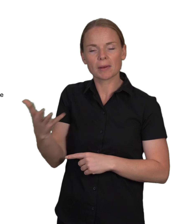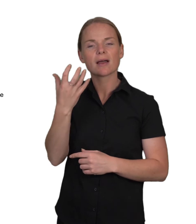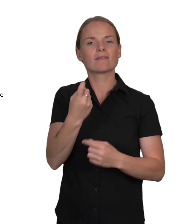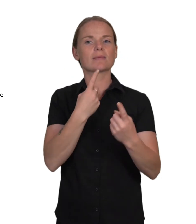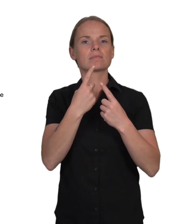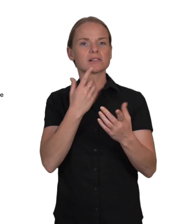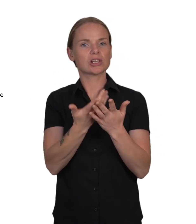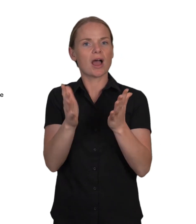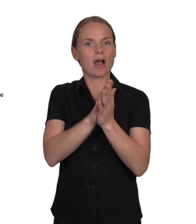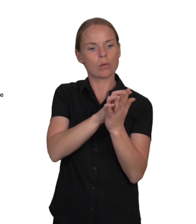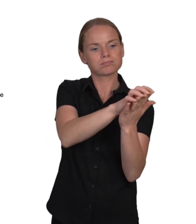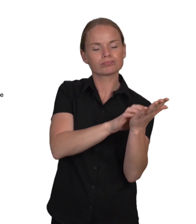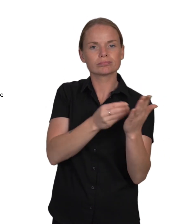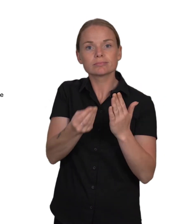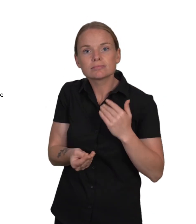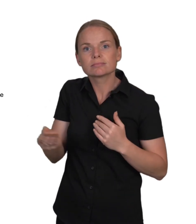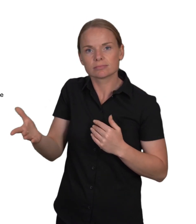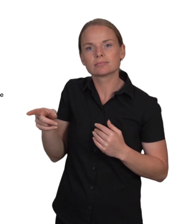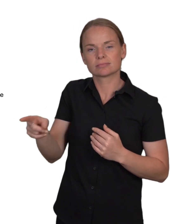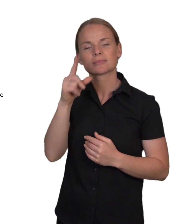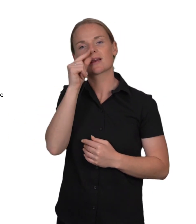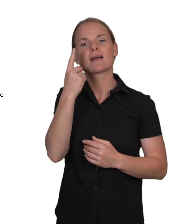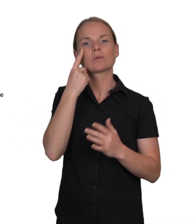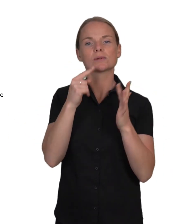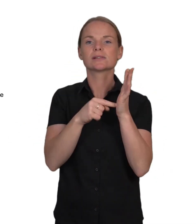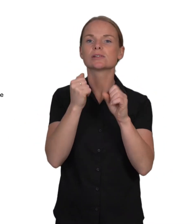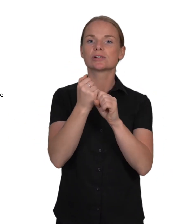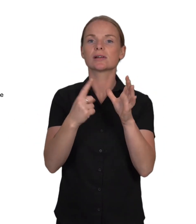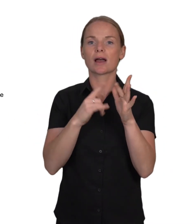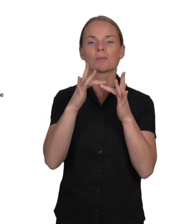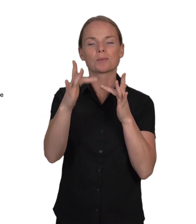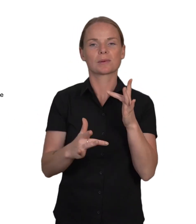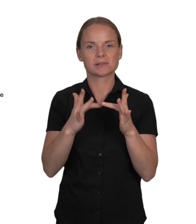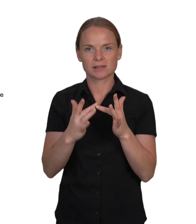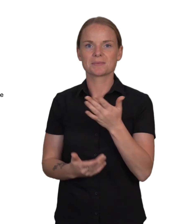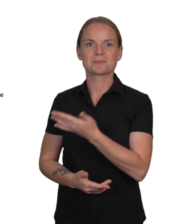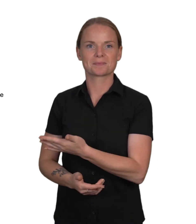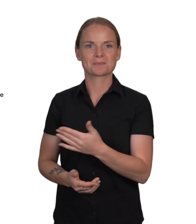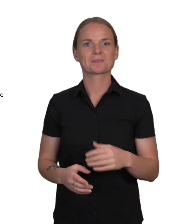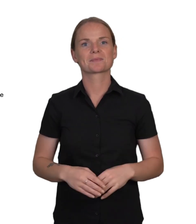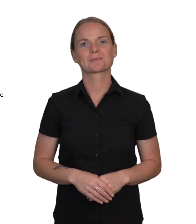please visit the TGA website for information on how to report suspected side effects associated with COVID-19 vaccines.